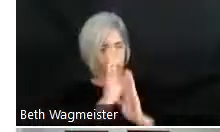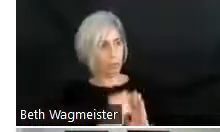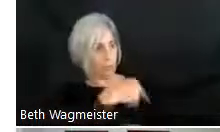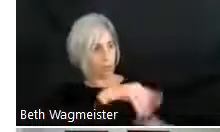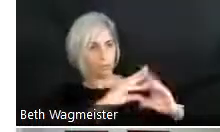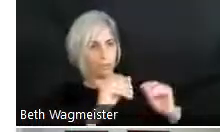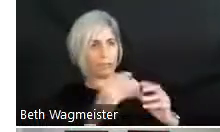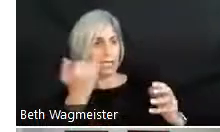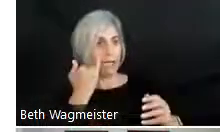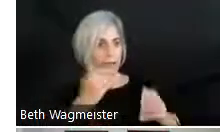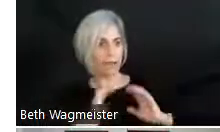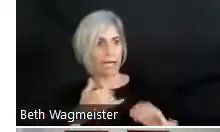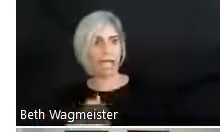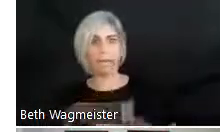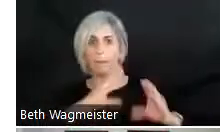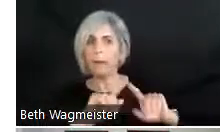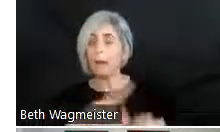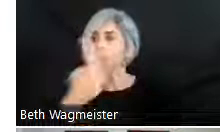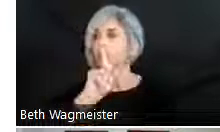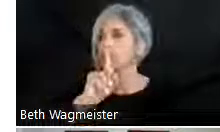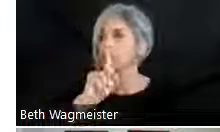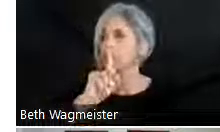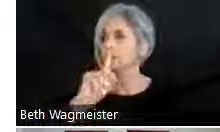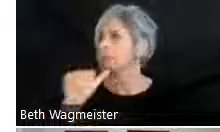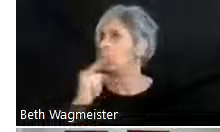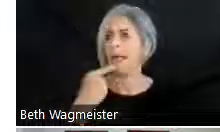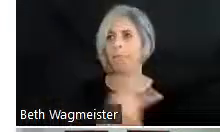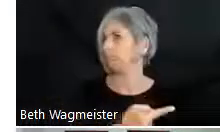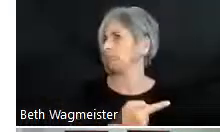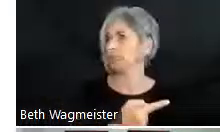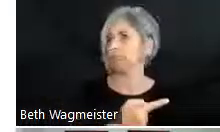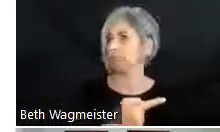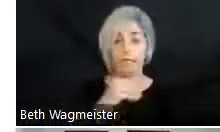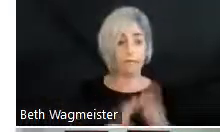had a question. But don't talk, right? We don't want developers to speak up at the time.